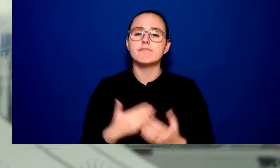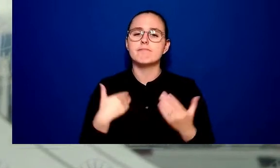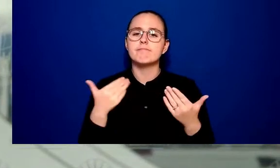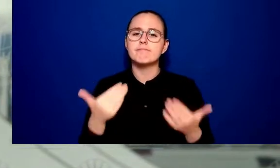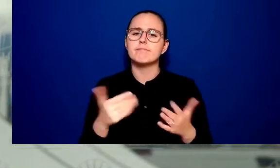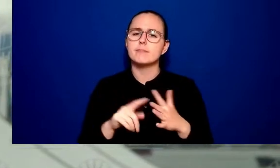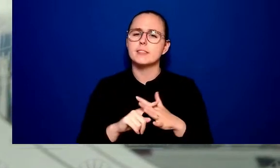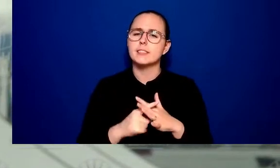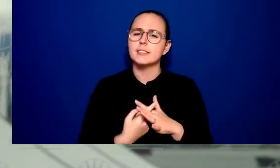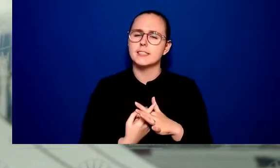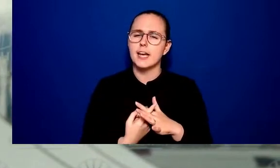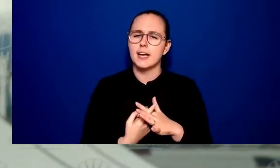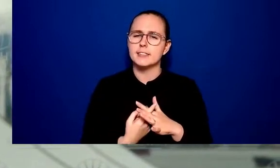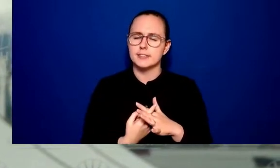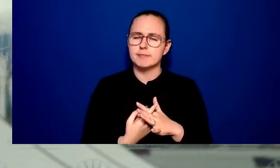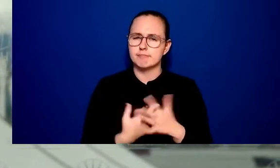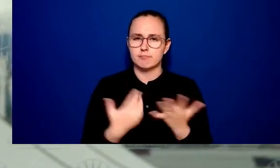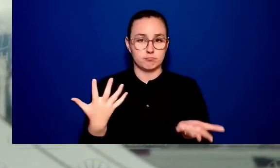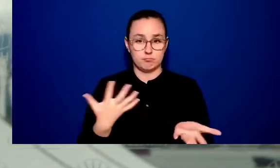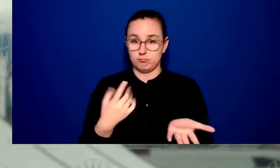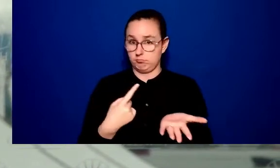in the Northern Health